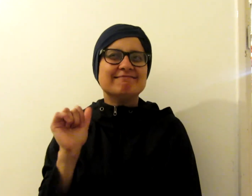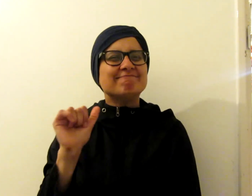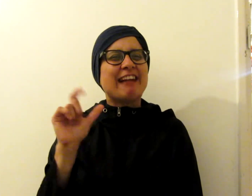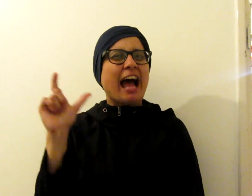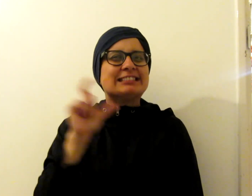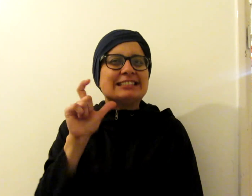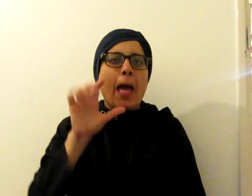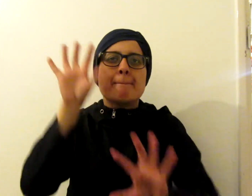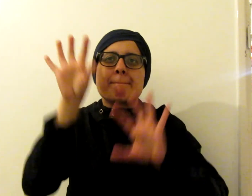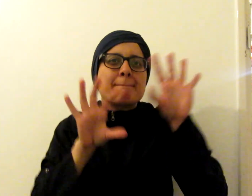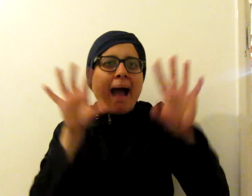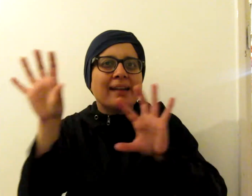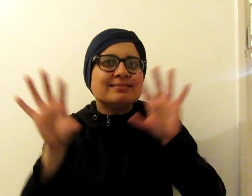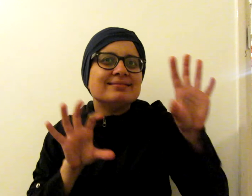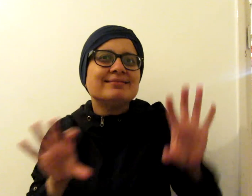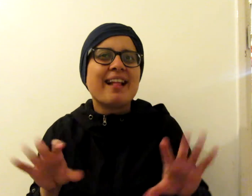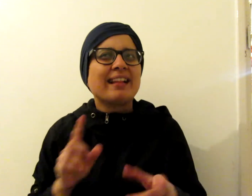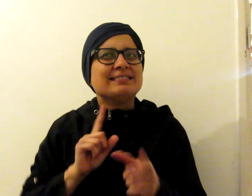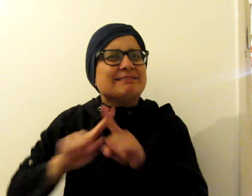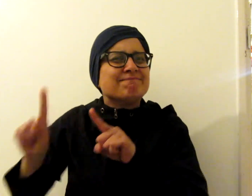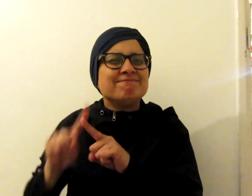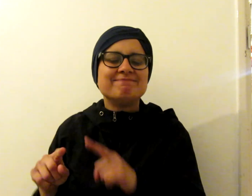Also Islamic patterns and various...